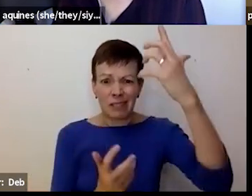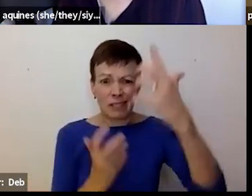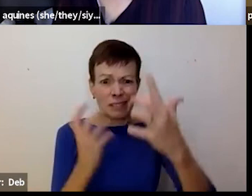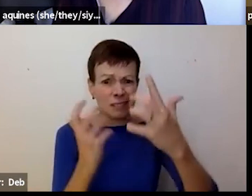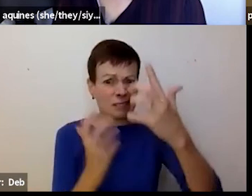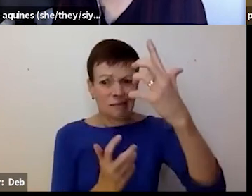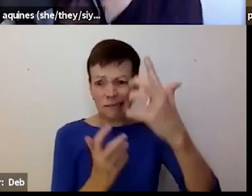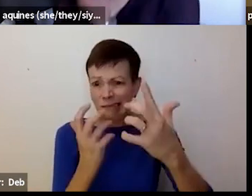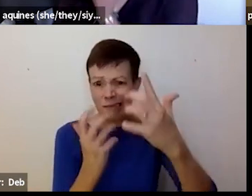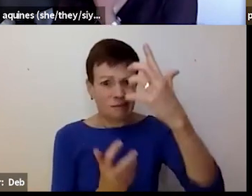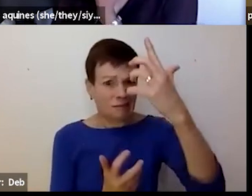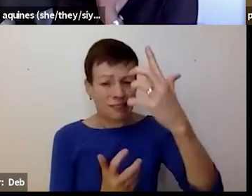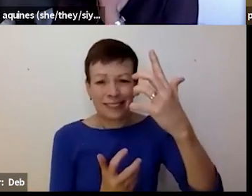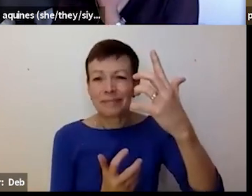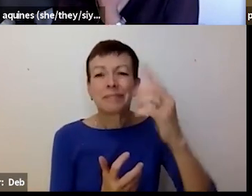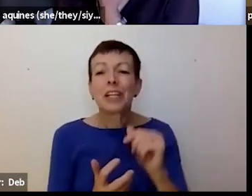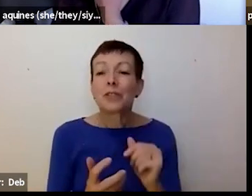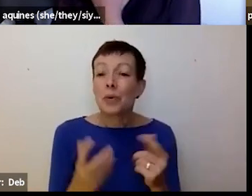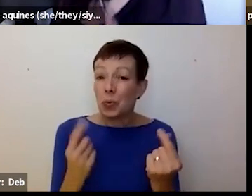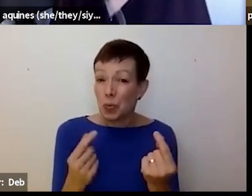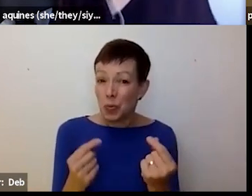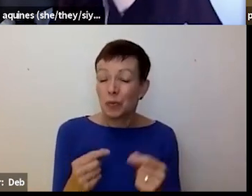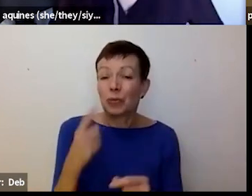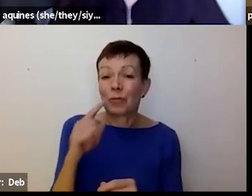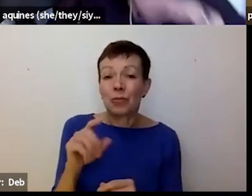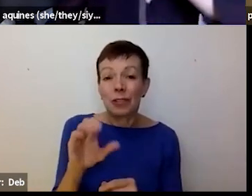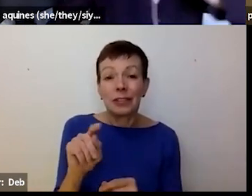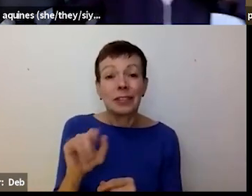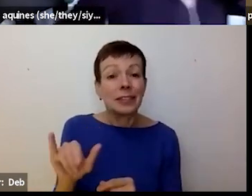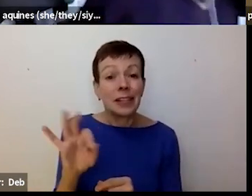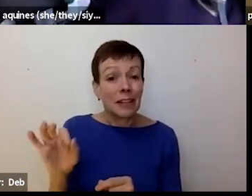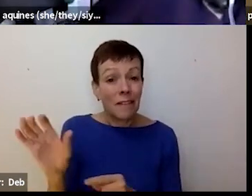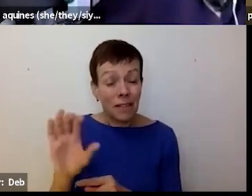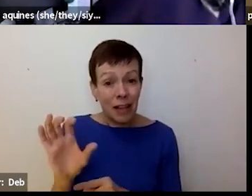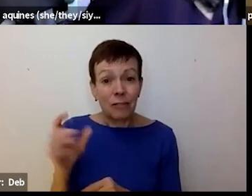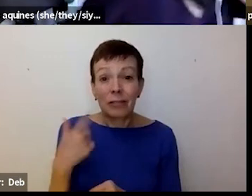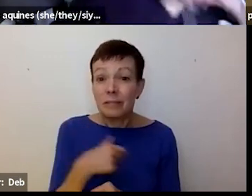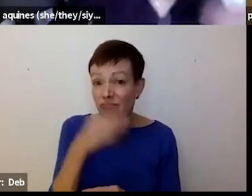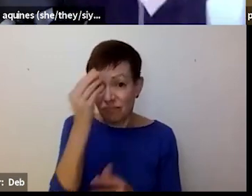was with the City of Calgary, we were up front that this, this is the basis of the proposal.